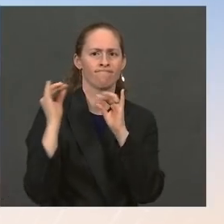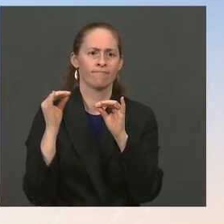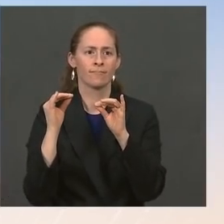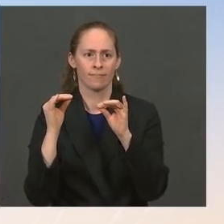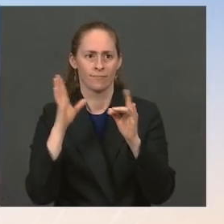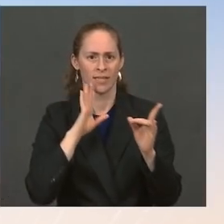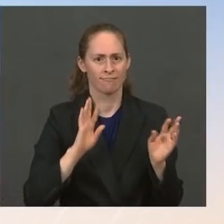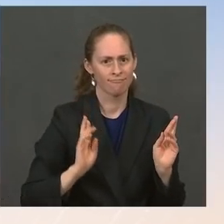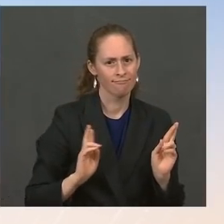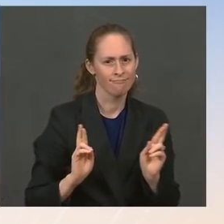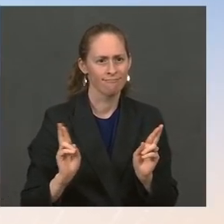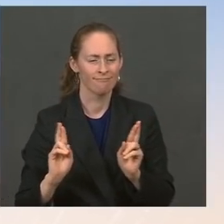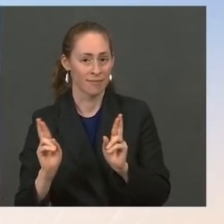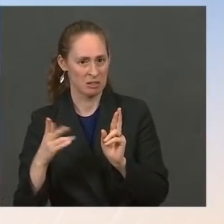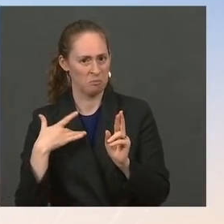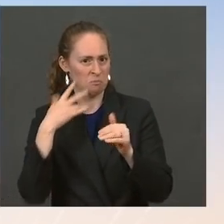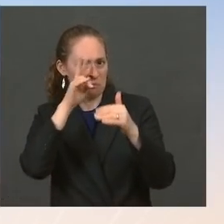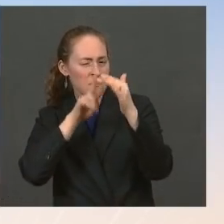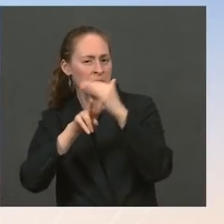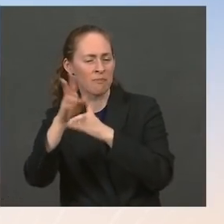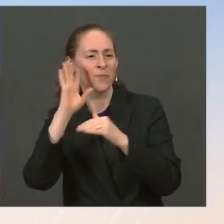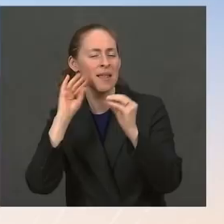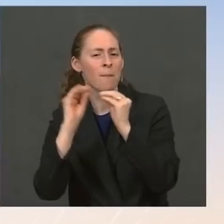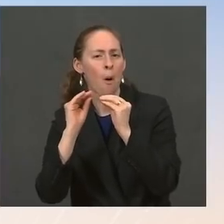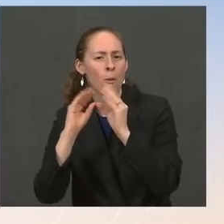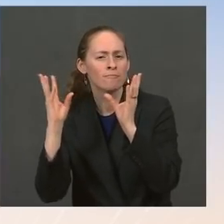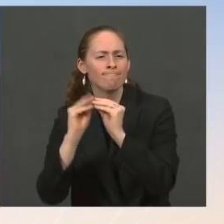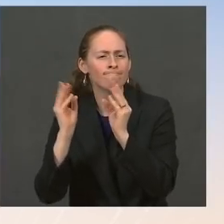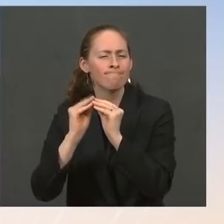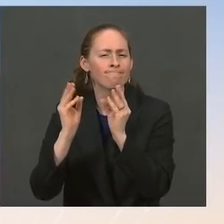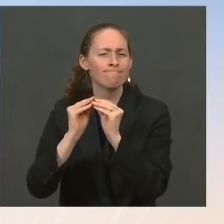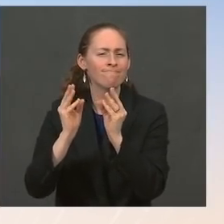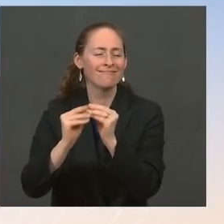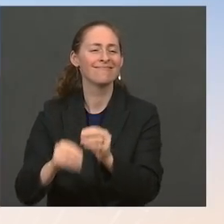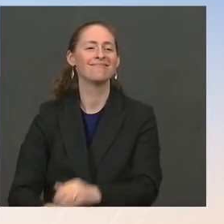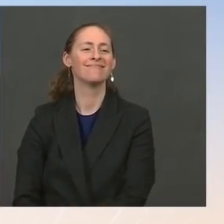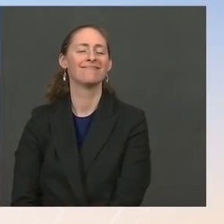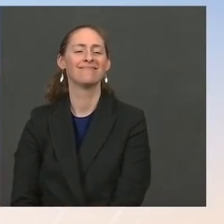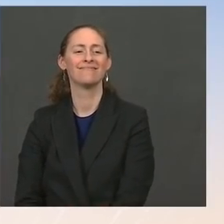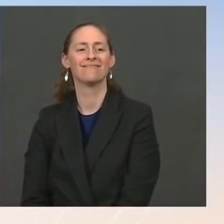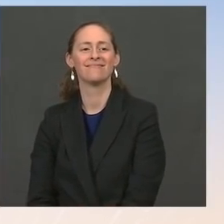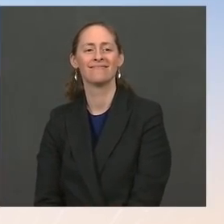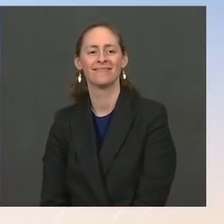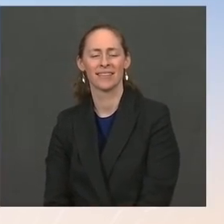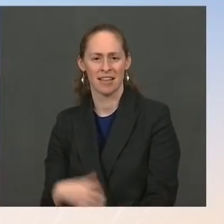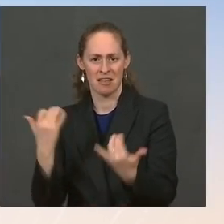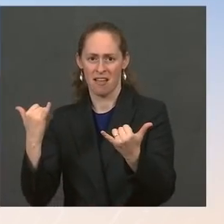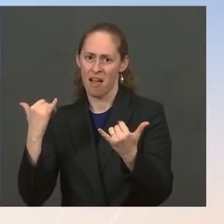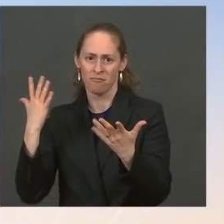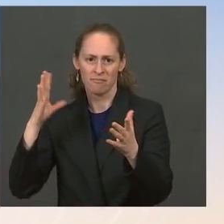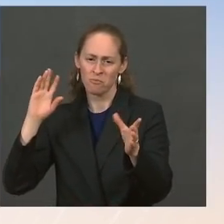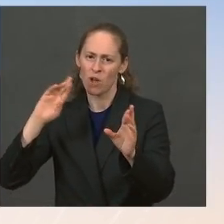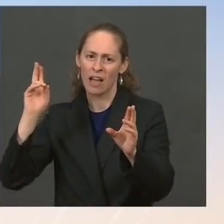And I'm sure the President will engage when that is -- when it is the right moment to do that with them as well. But I don't have anything to predict for you